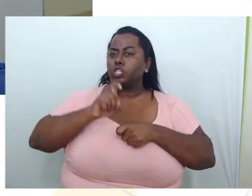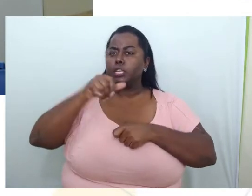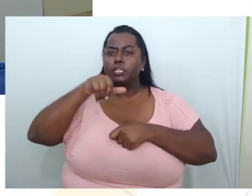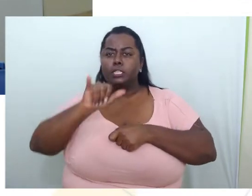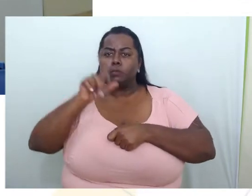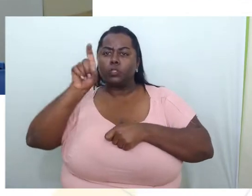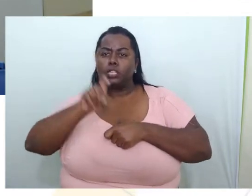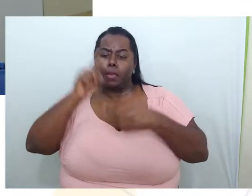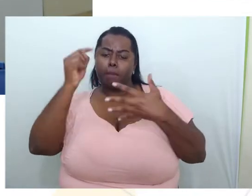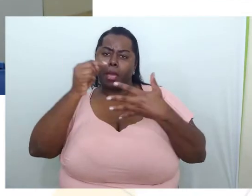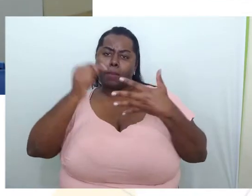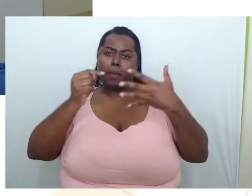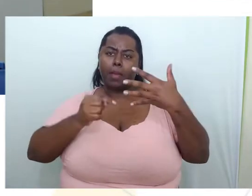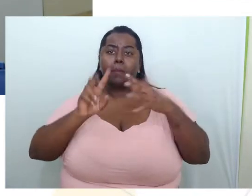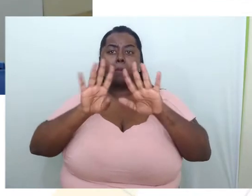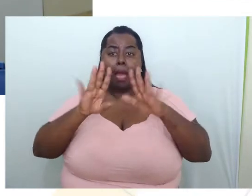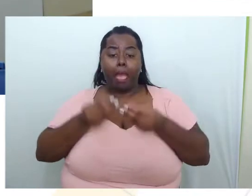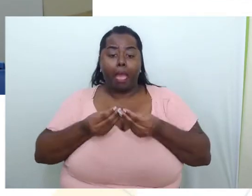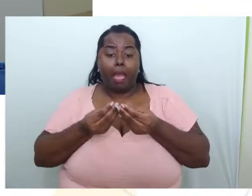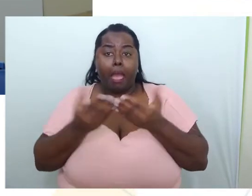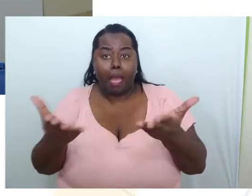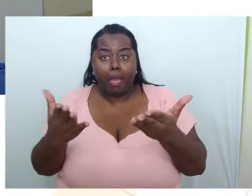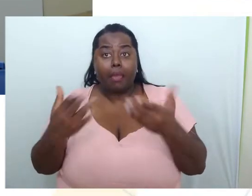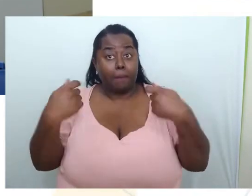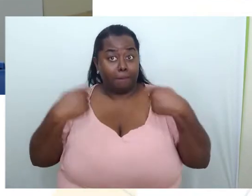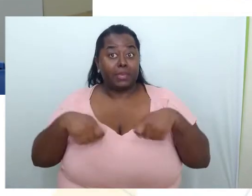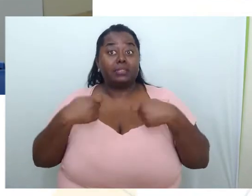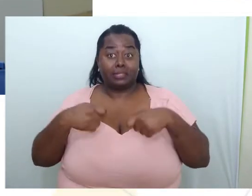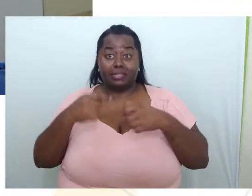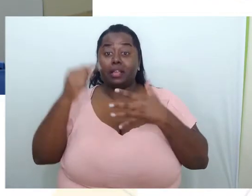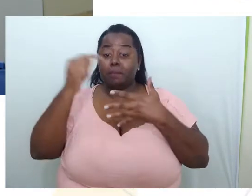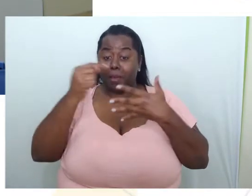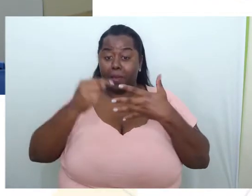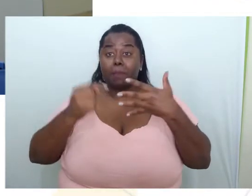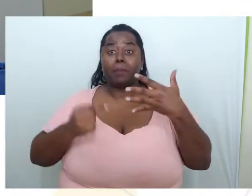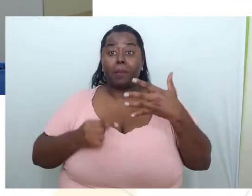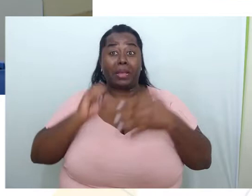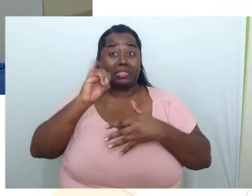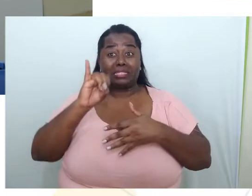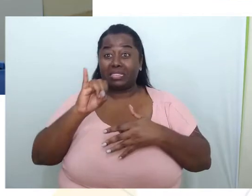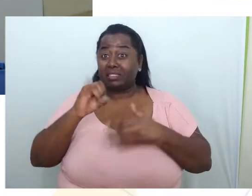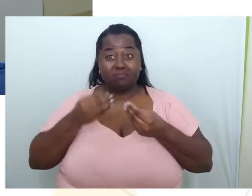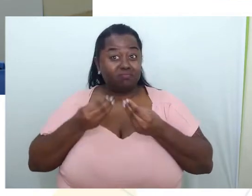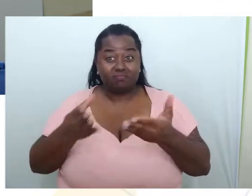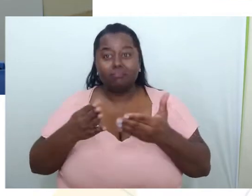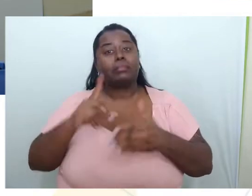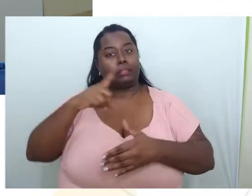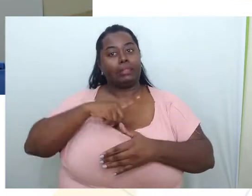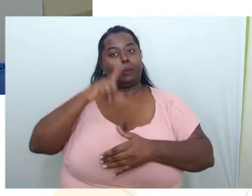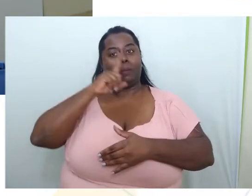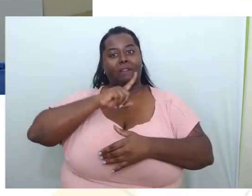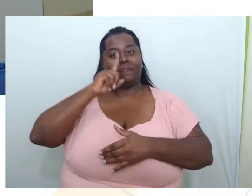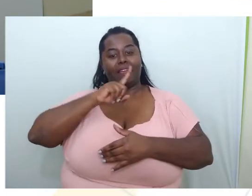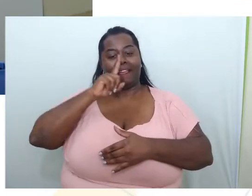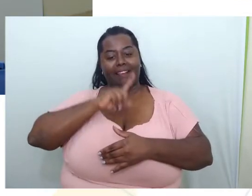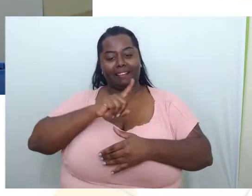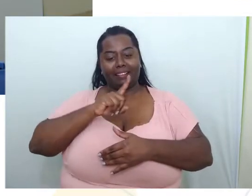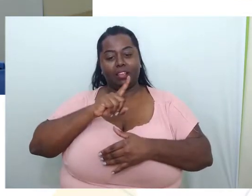X Y & Z and we will offer you X Y & Z but they failed to deliver a problem